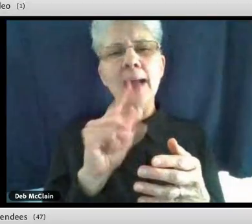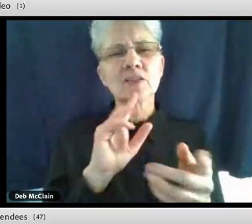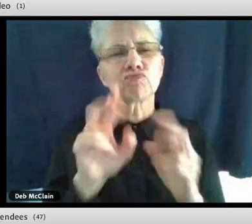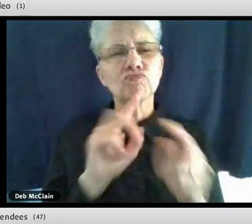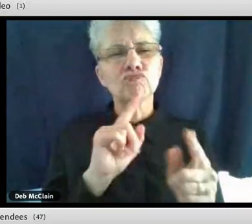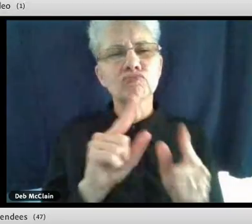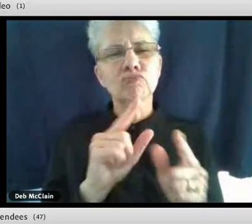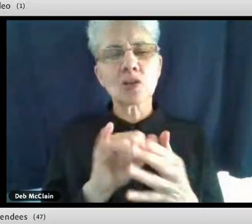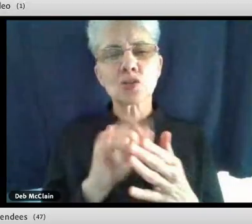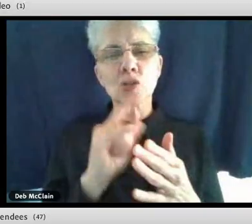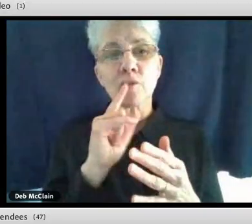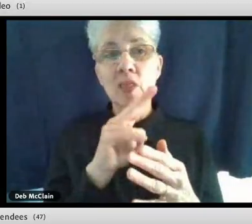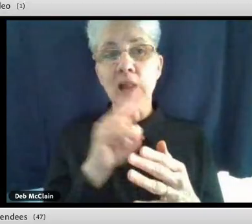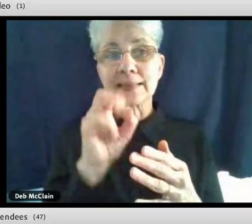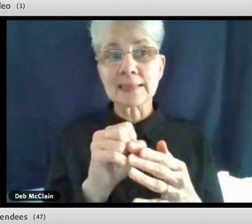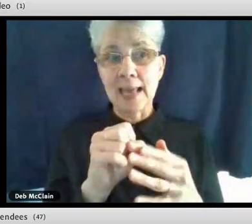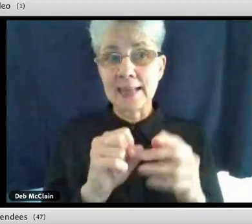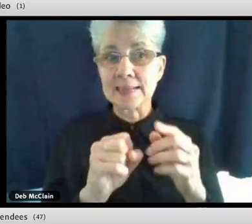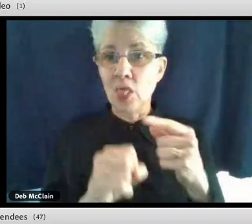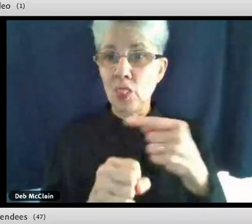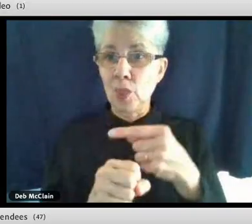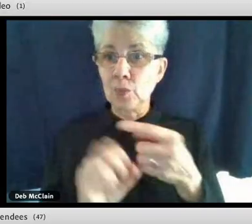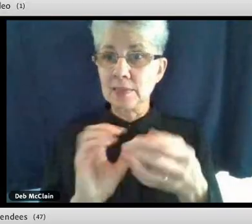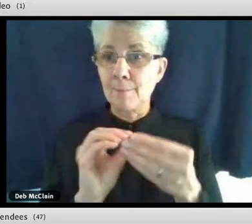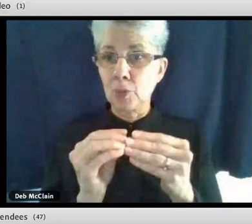So this is for the US.